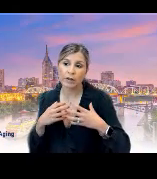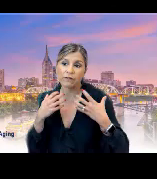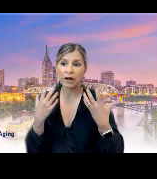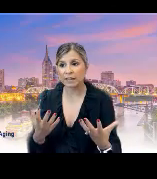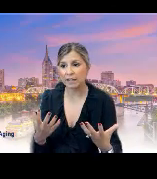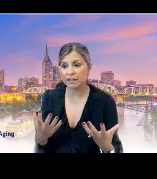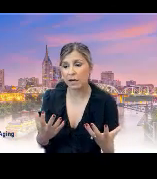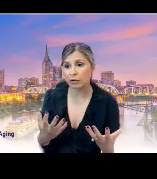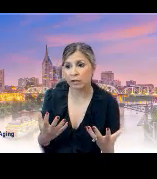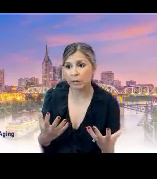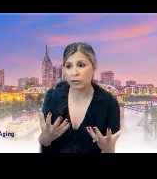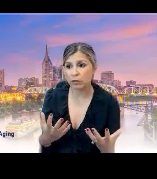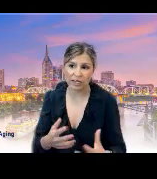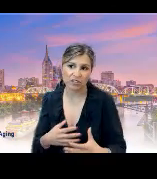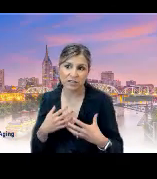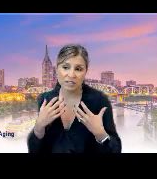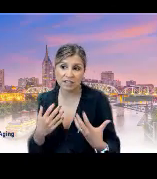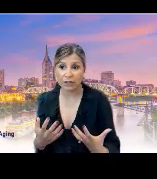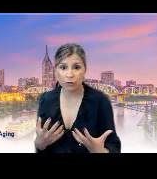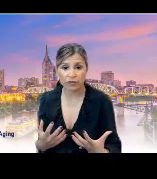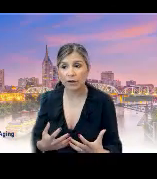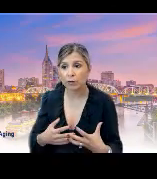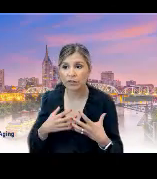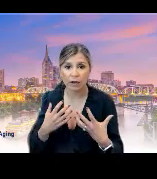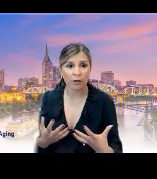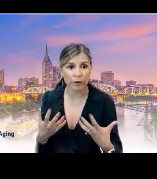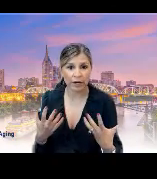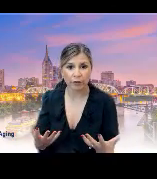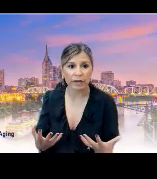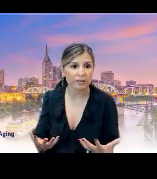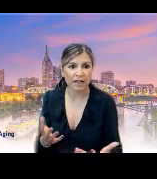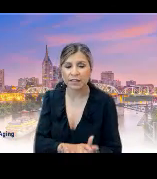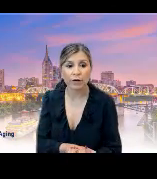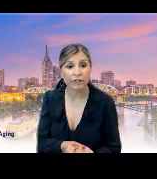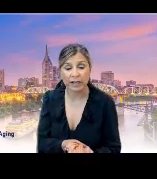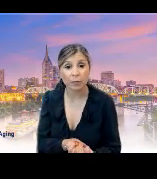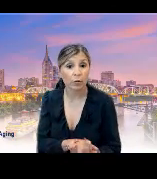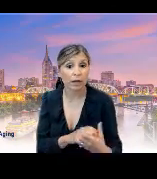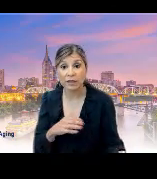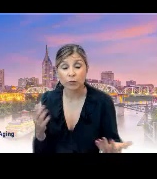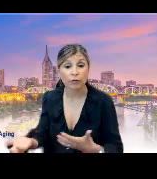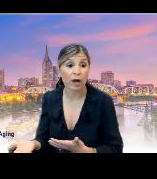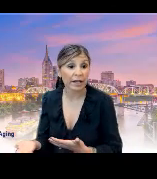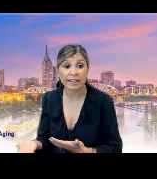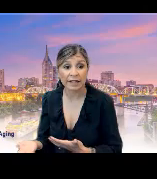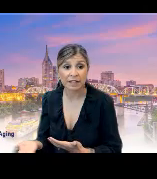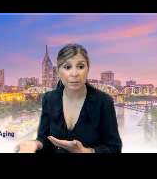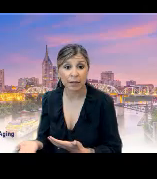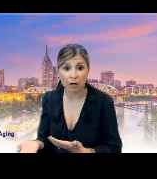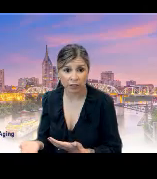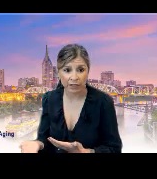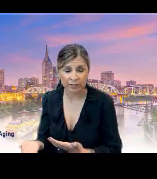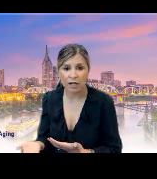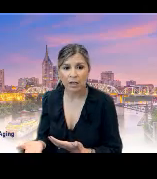You can find these congregate meal locations in senior centers and other areas and they're available Monday through Friday except on holidays.